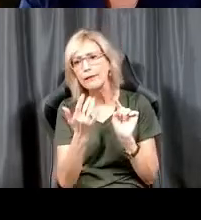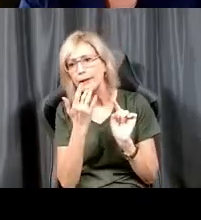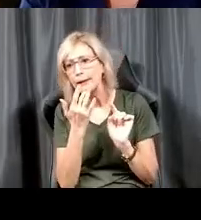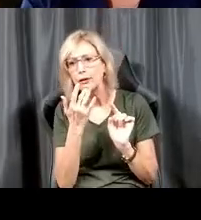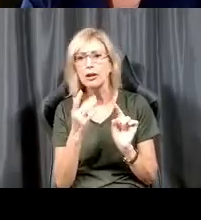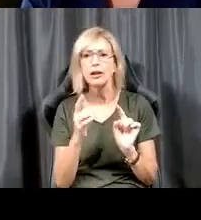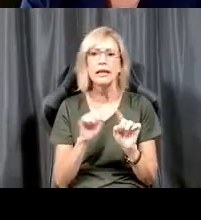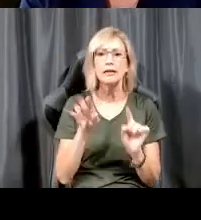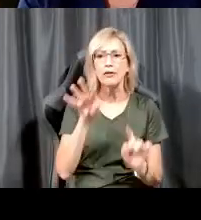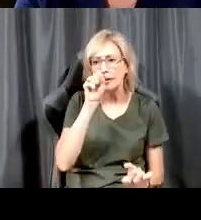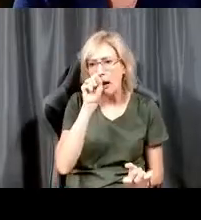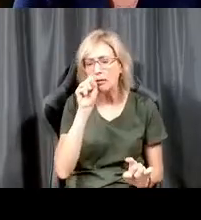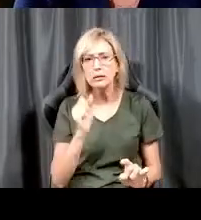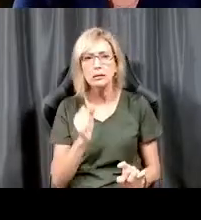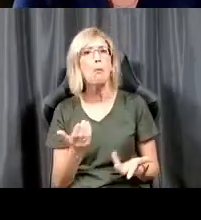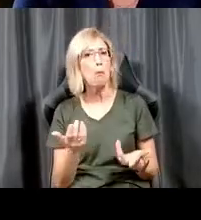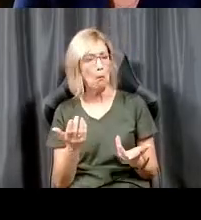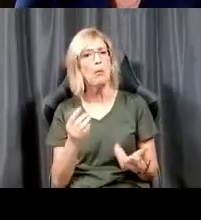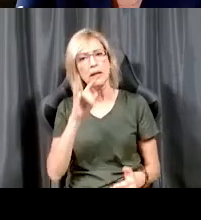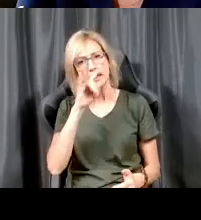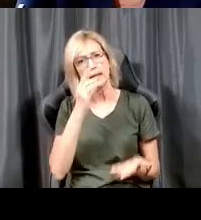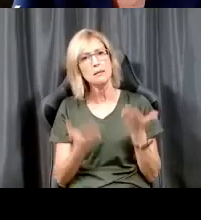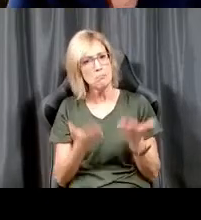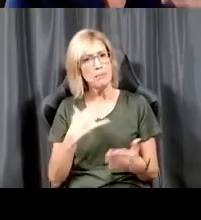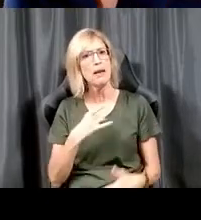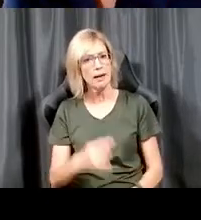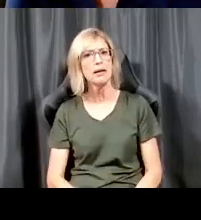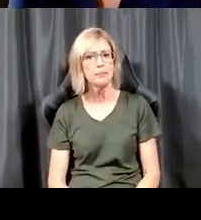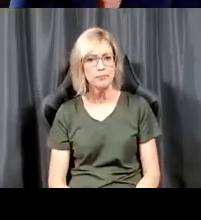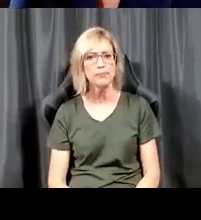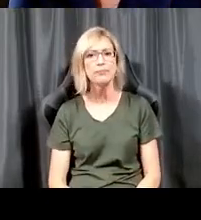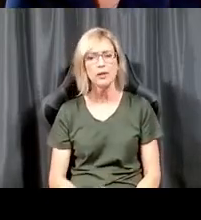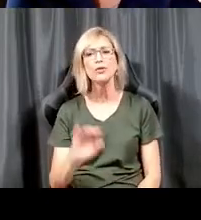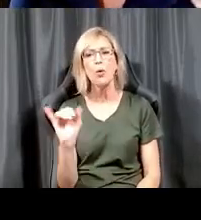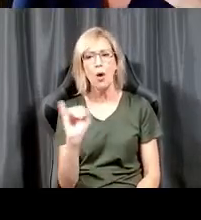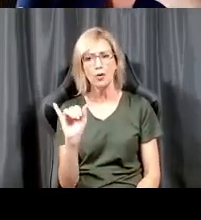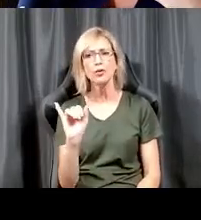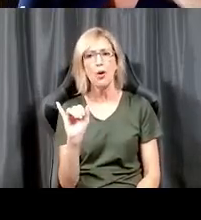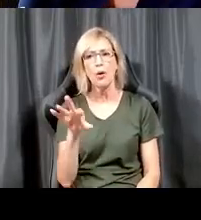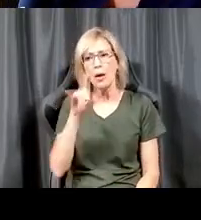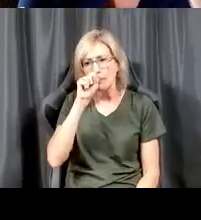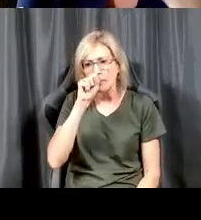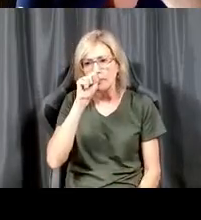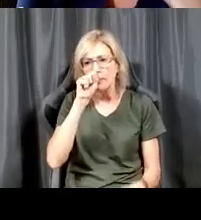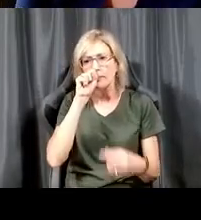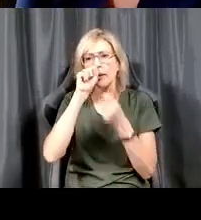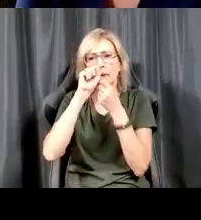chapsticks out there kids might like. That's also the scented once stimulate their olfactory.